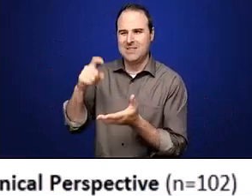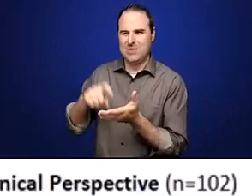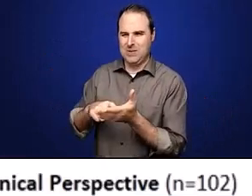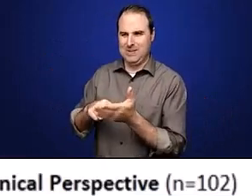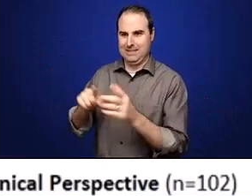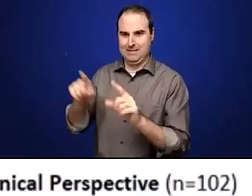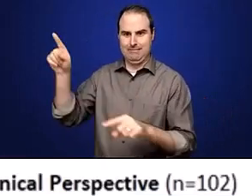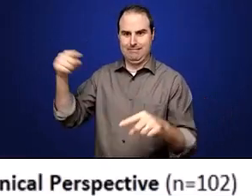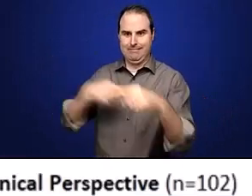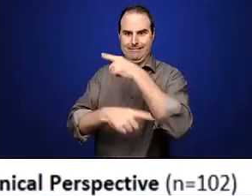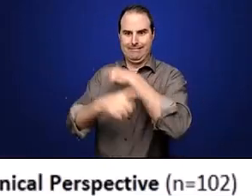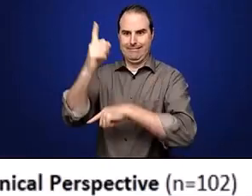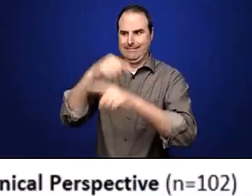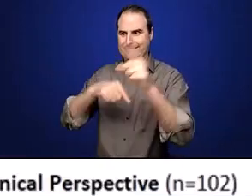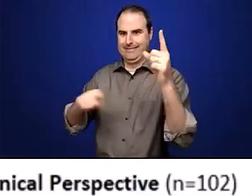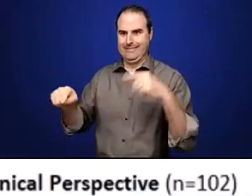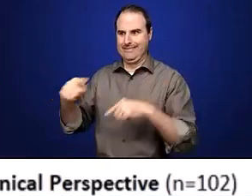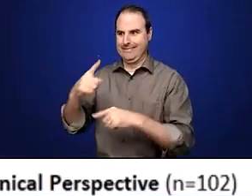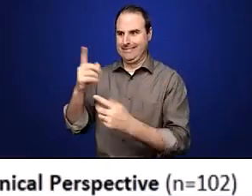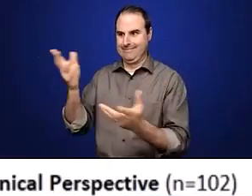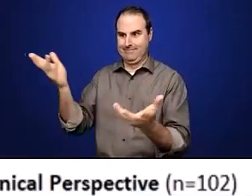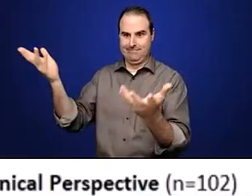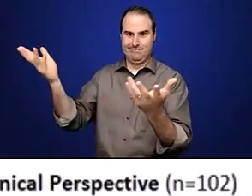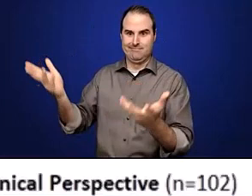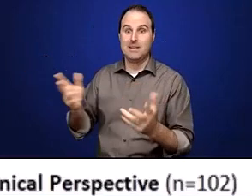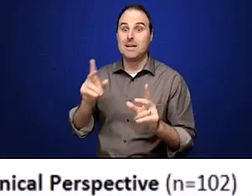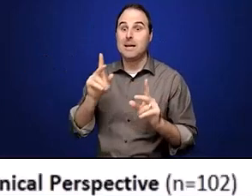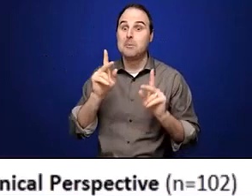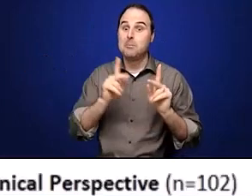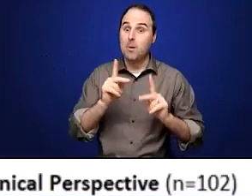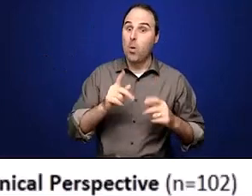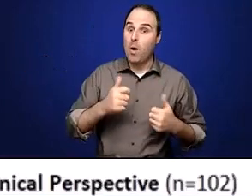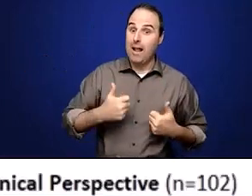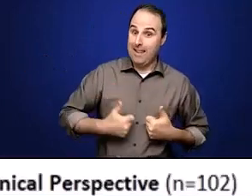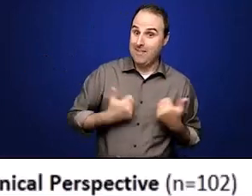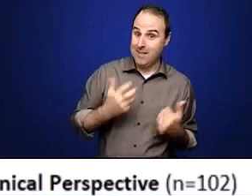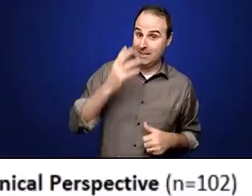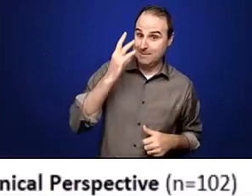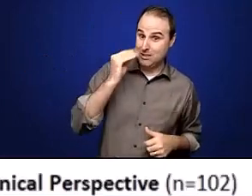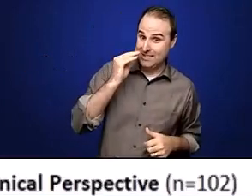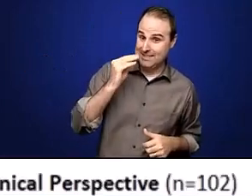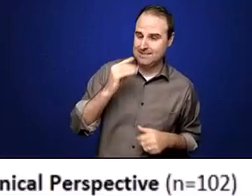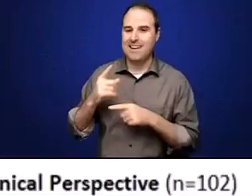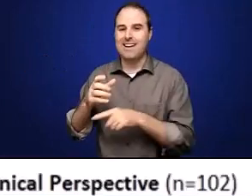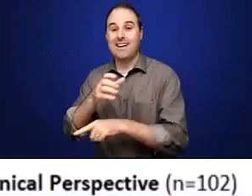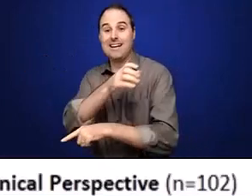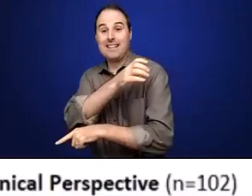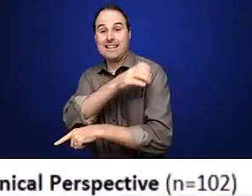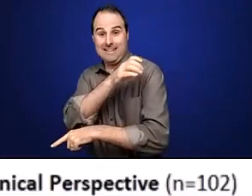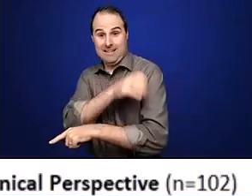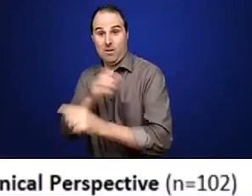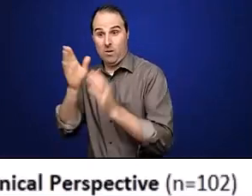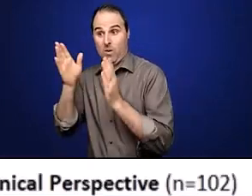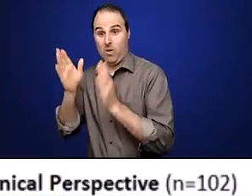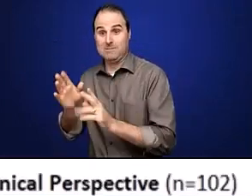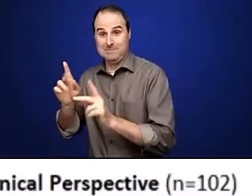in what people with lived experience thought and what clinical-- what the clinical population thought as well.